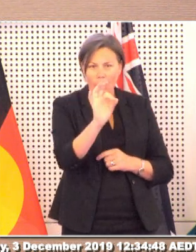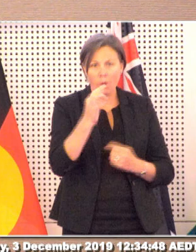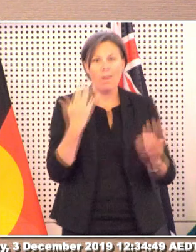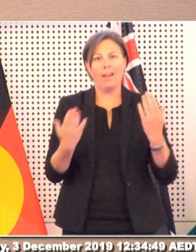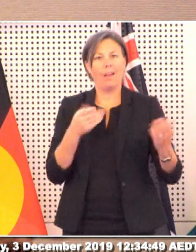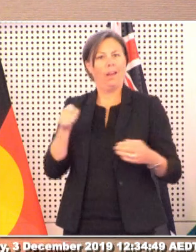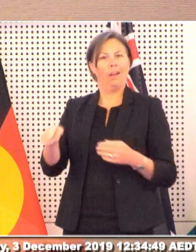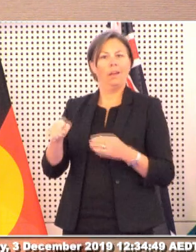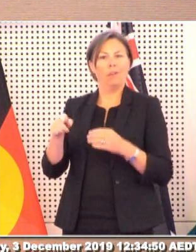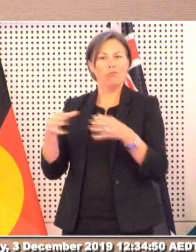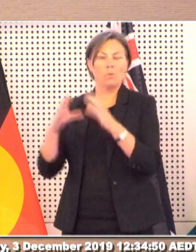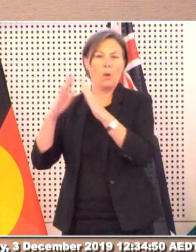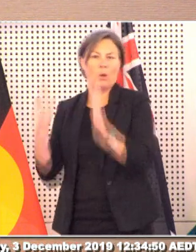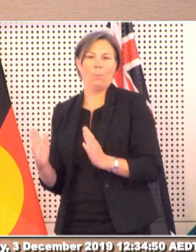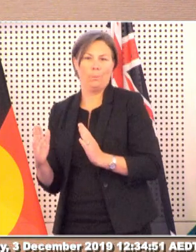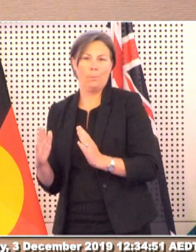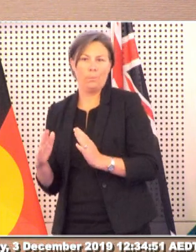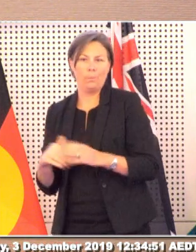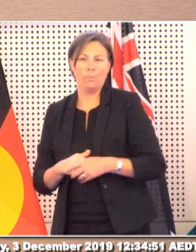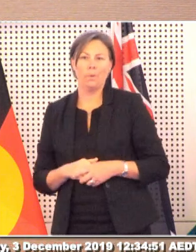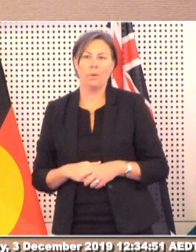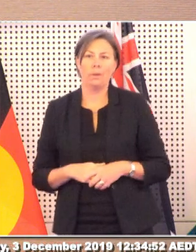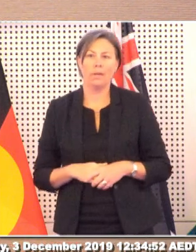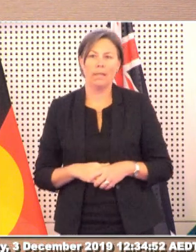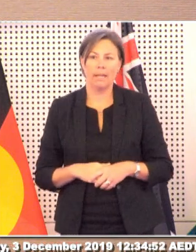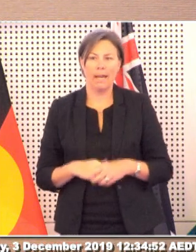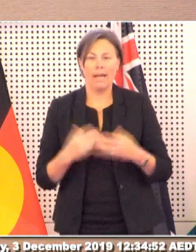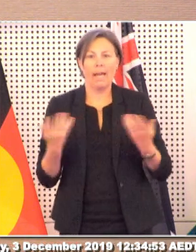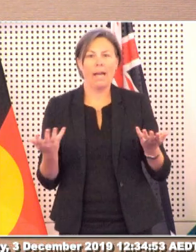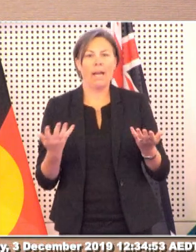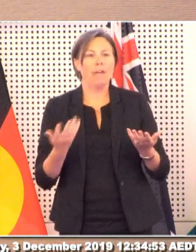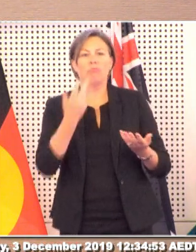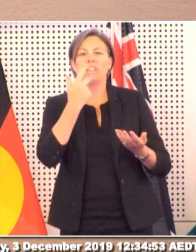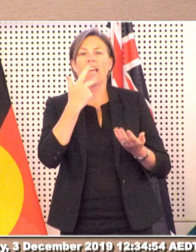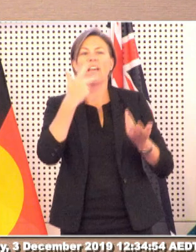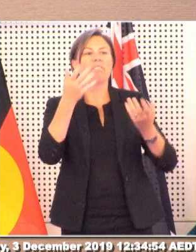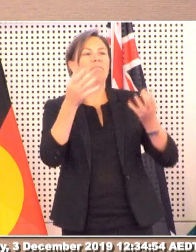person in an ordinary house in an ordinary street in an ordinary family.